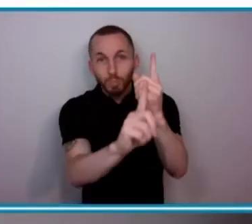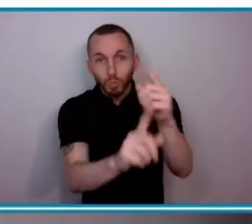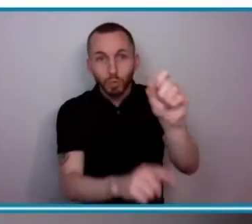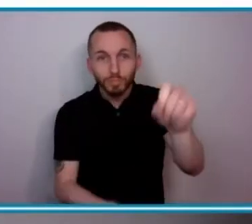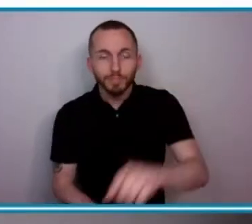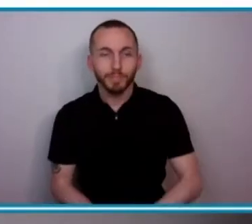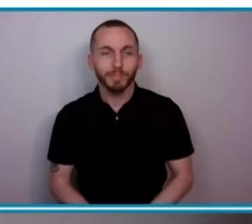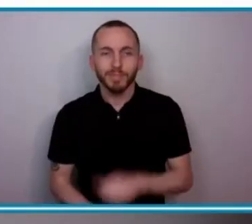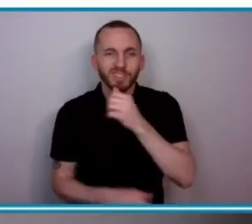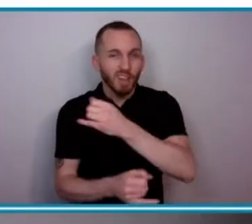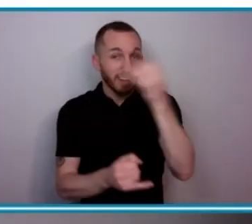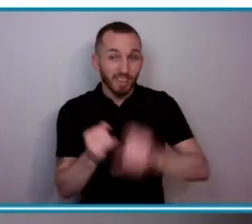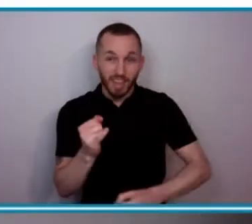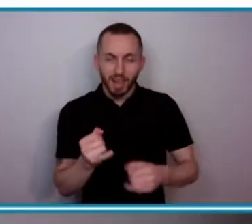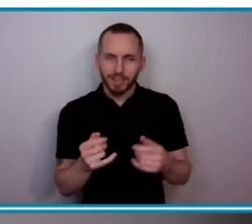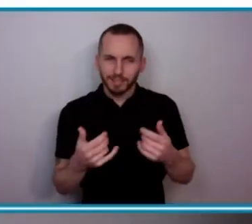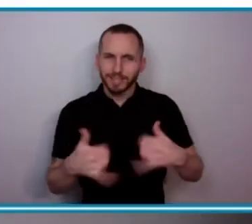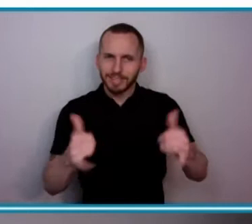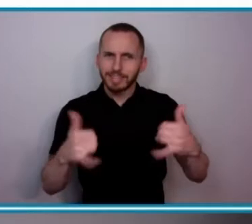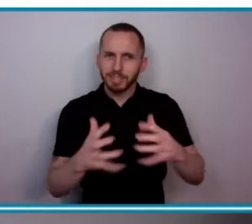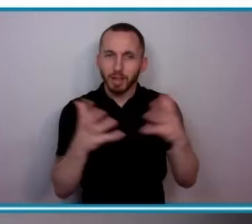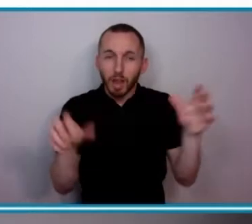Great points. Thanks so much, Dr. Chatterjee.